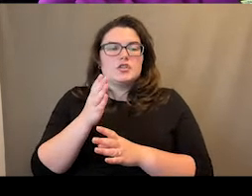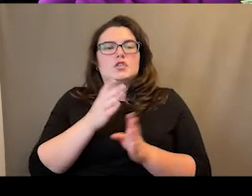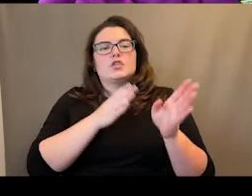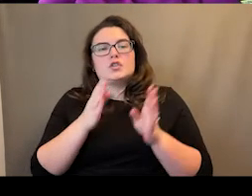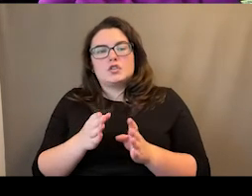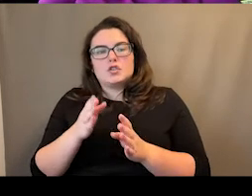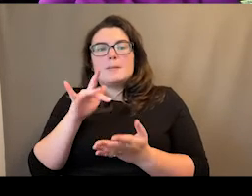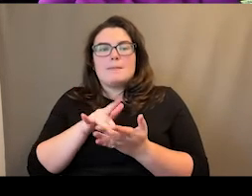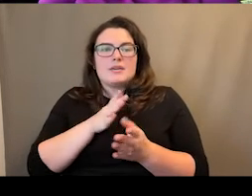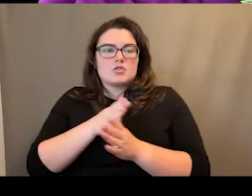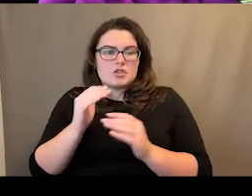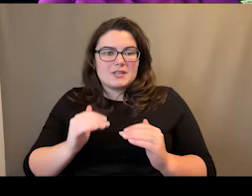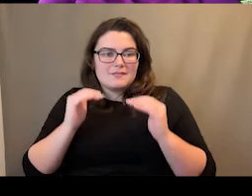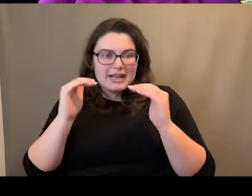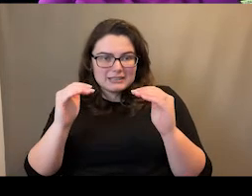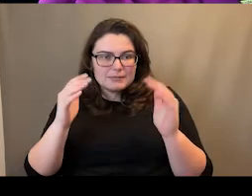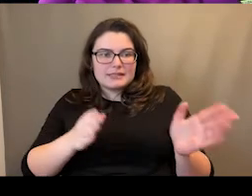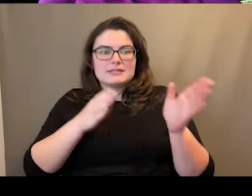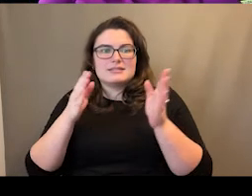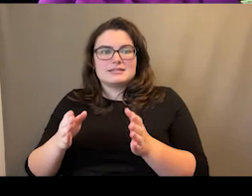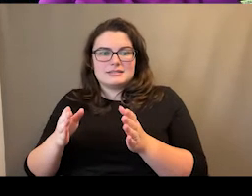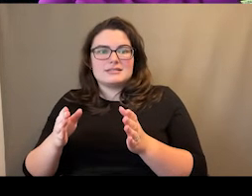research at primarily undergraduate institutions.